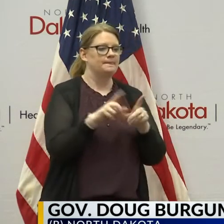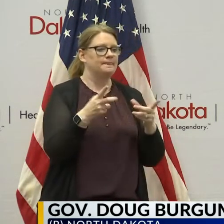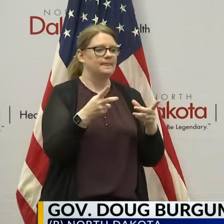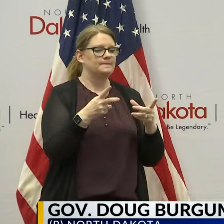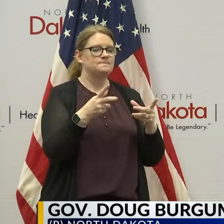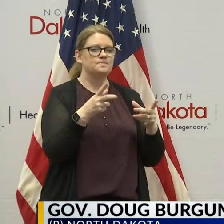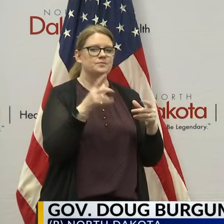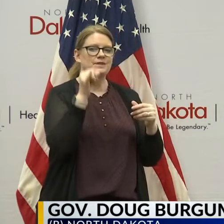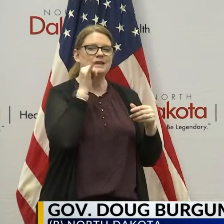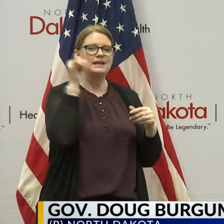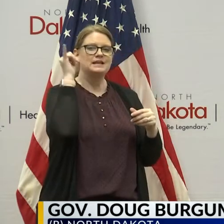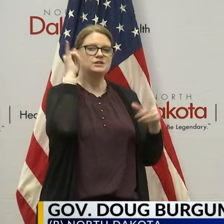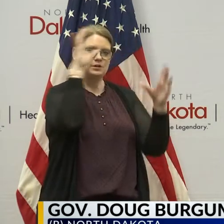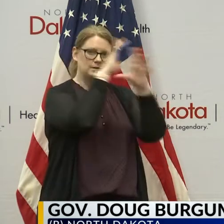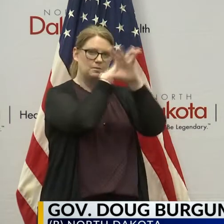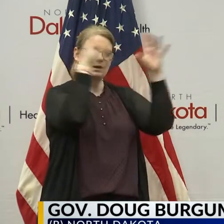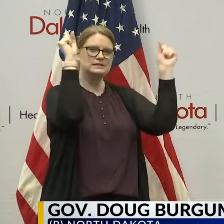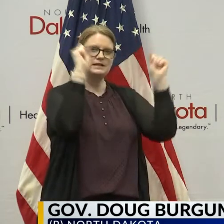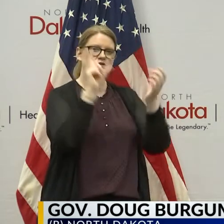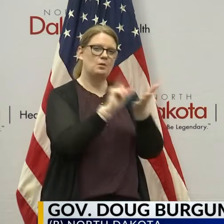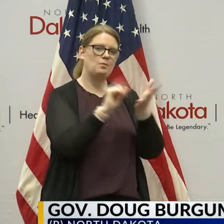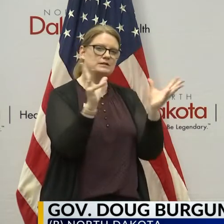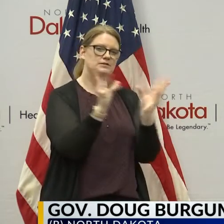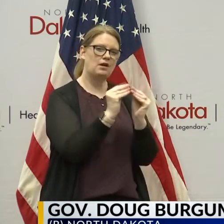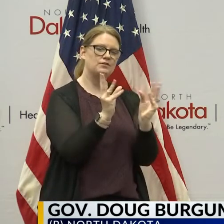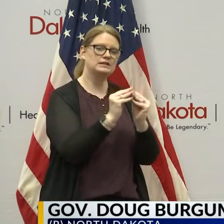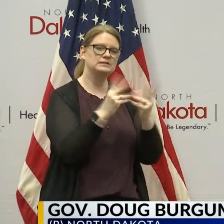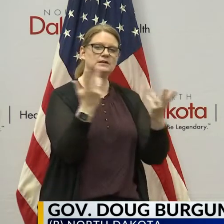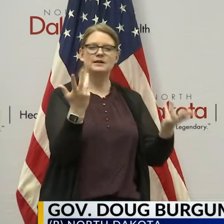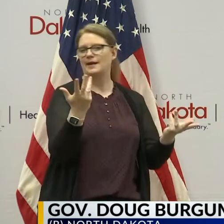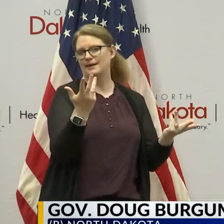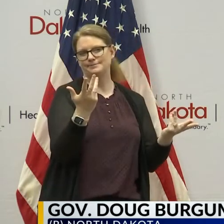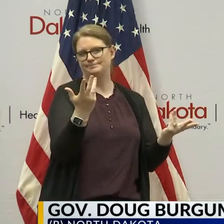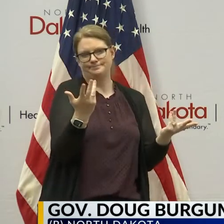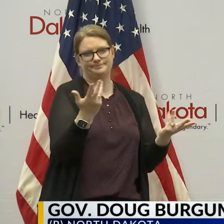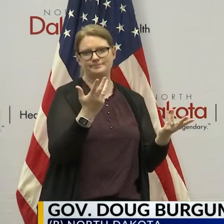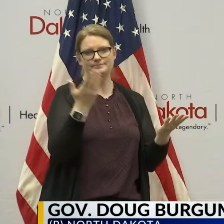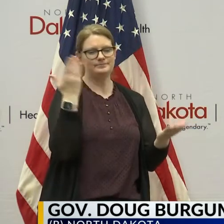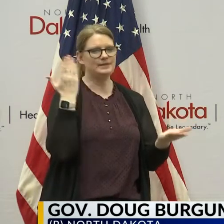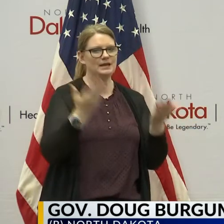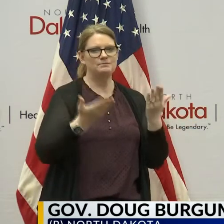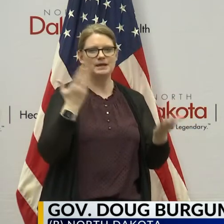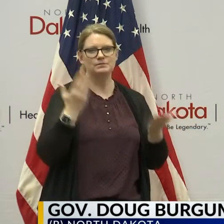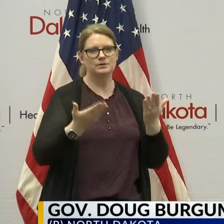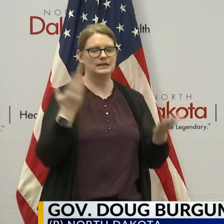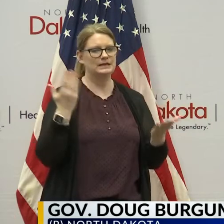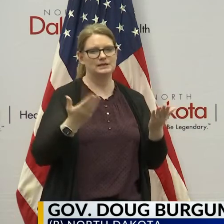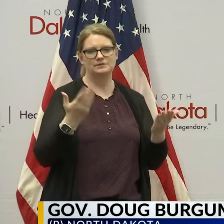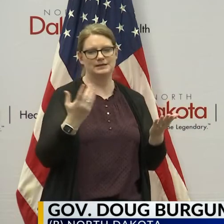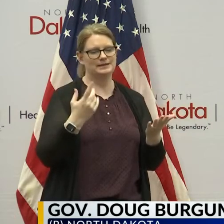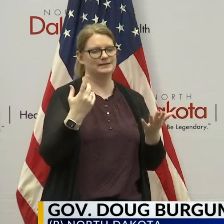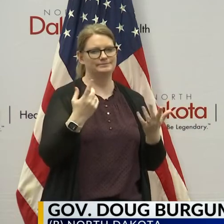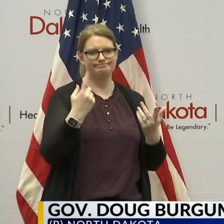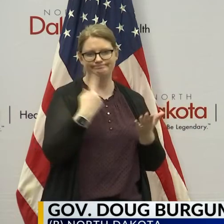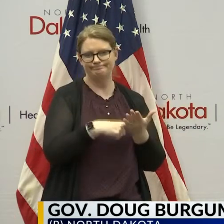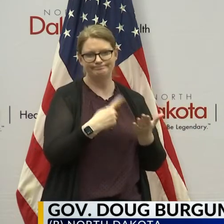HIGHLIGHT WHEN WE TALK ABOUT THE SUCCESS WE ARE HAVING IS ALSO POINTING TO YESTERDAY'S PRESIDENTIAL PRESS CONFERENCE.